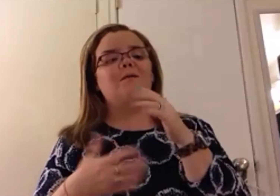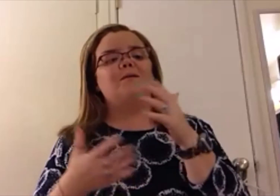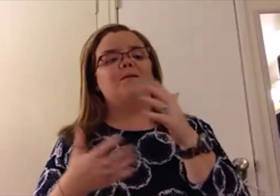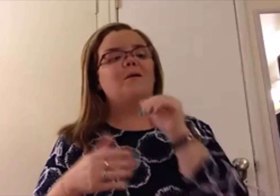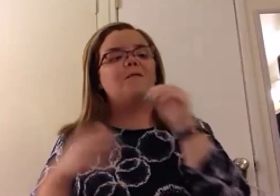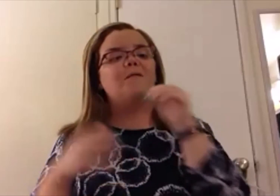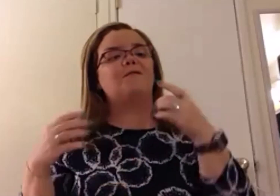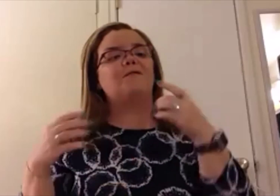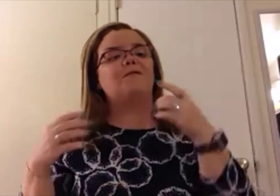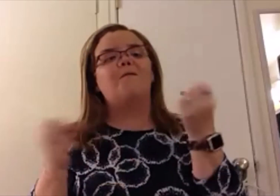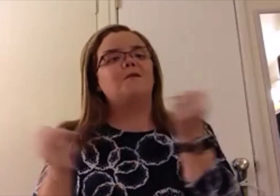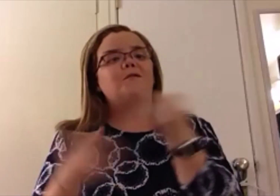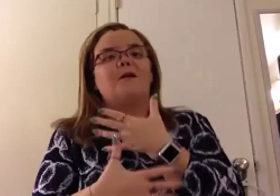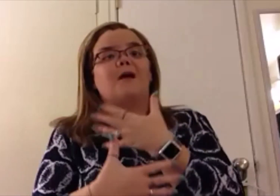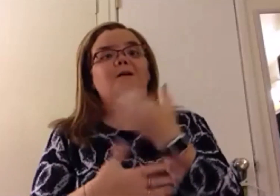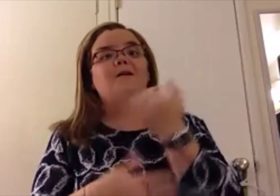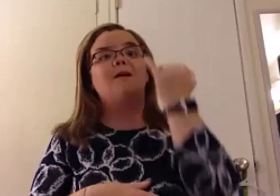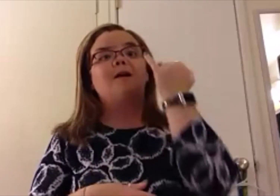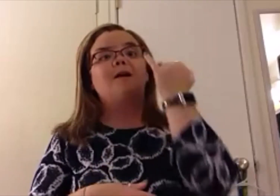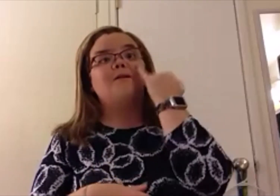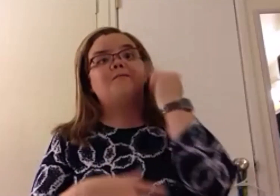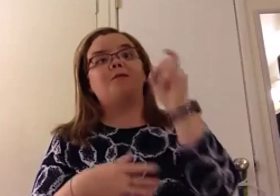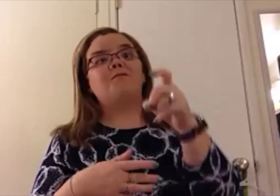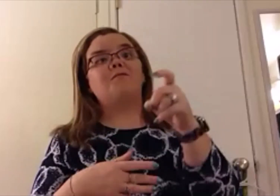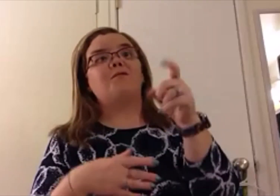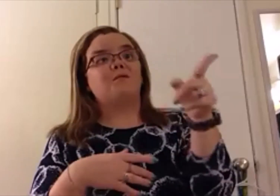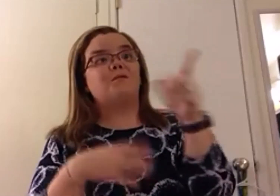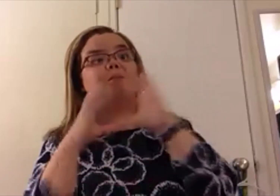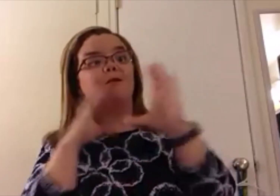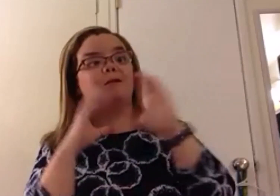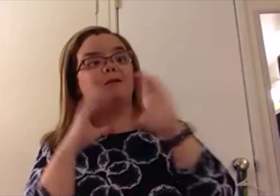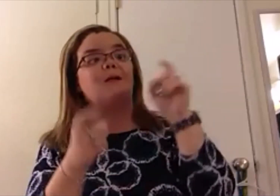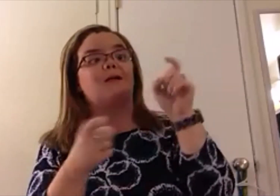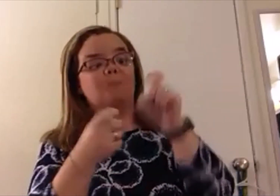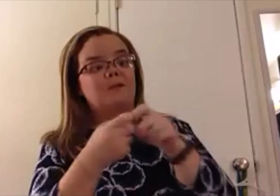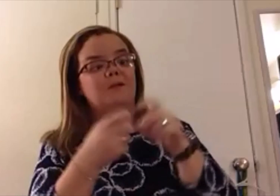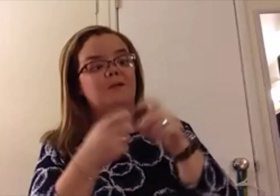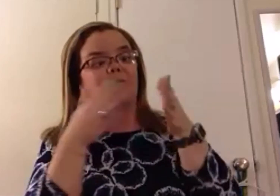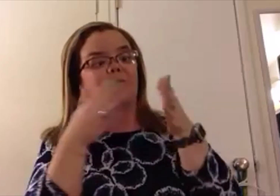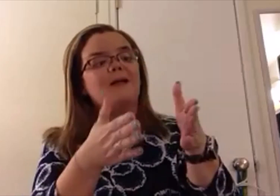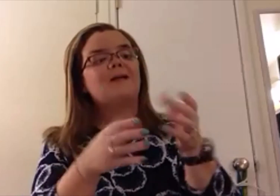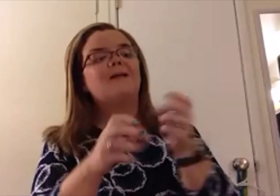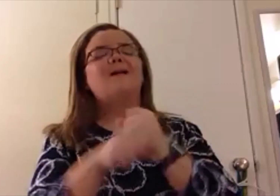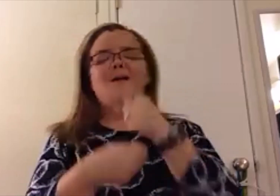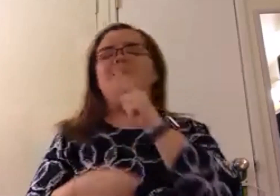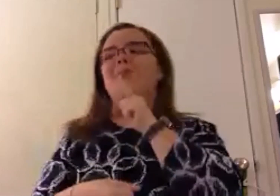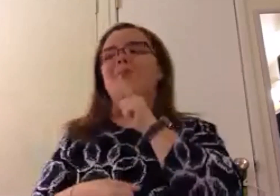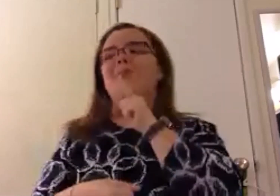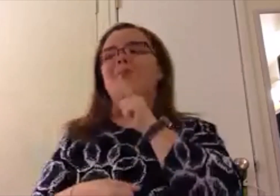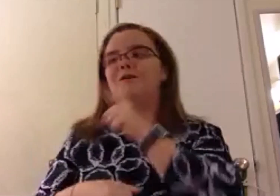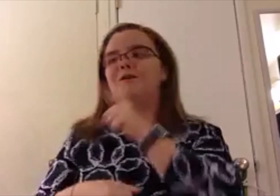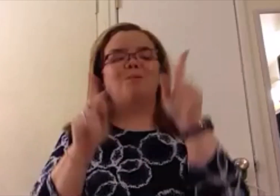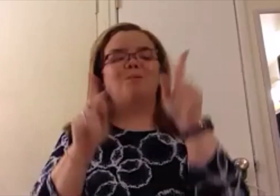don't feel don't feel scared if you you communicate a specific way make sure that the new person